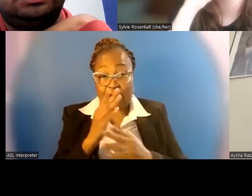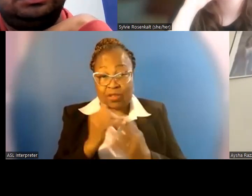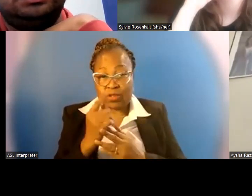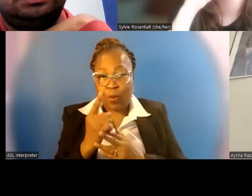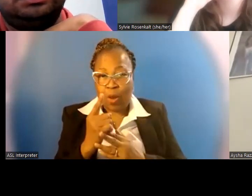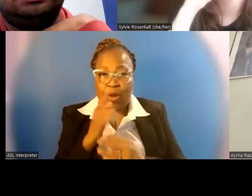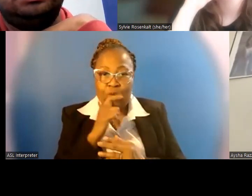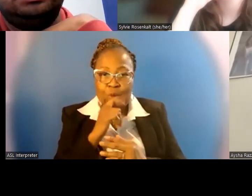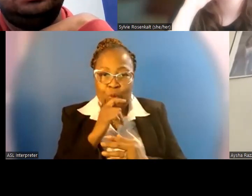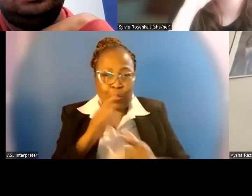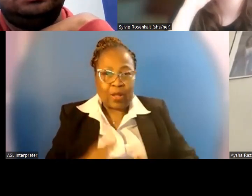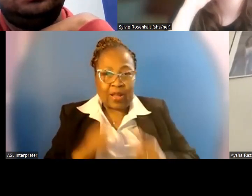and just joined civilization.